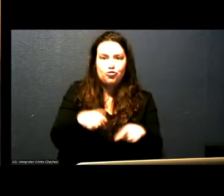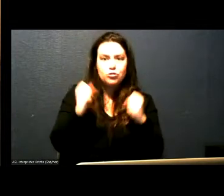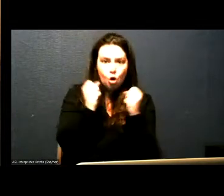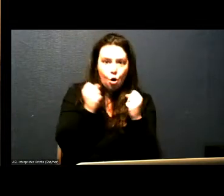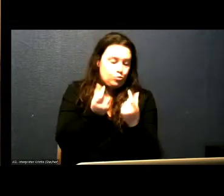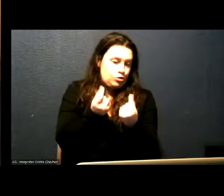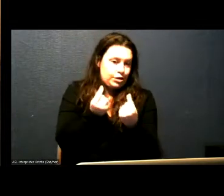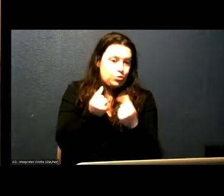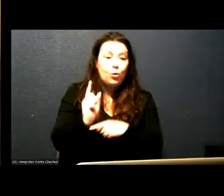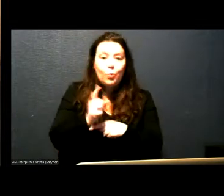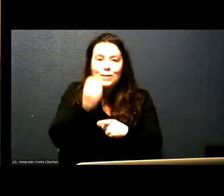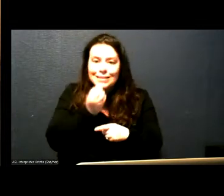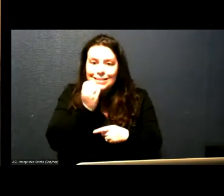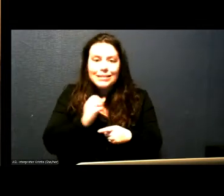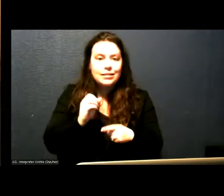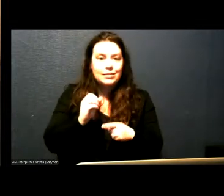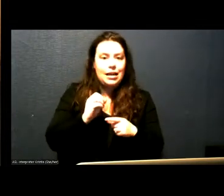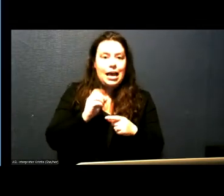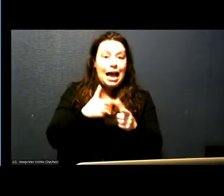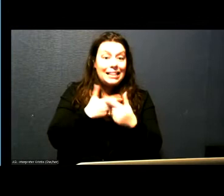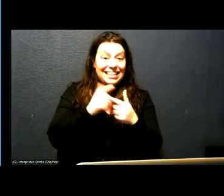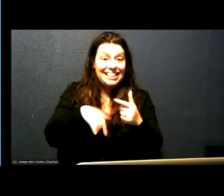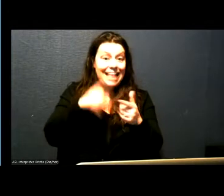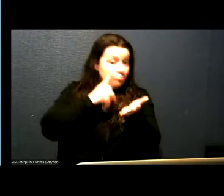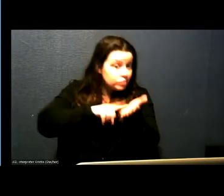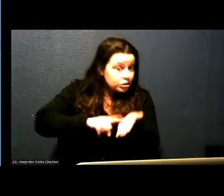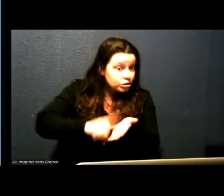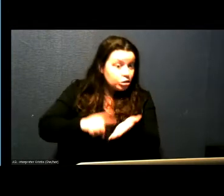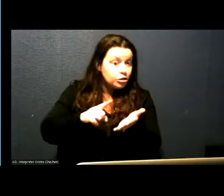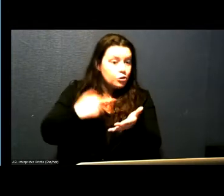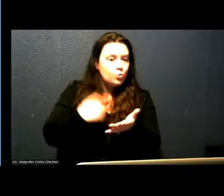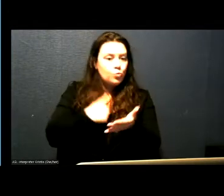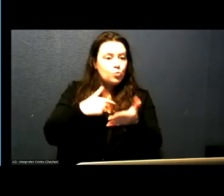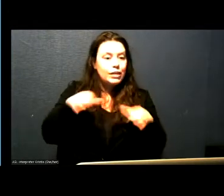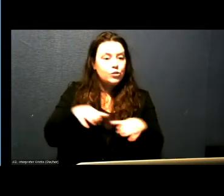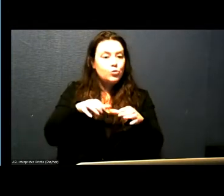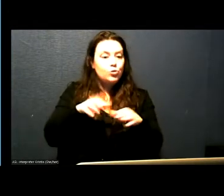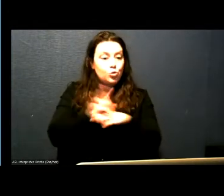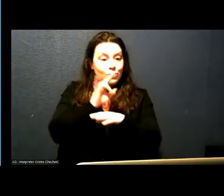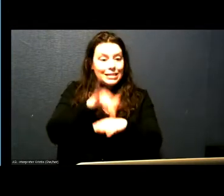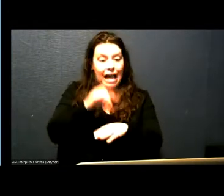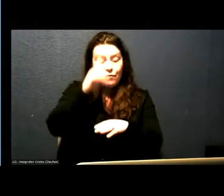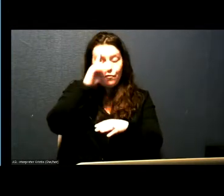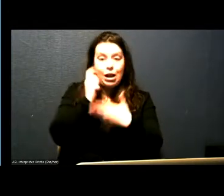help save birds. >>Erika: Alright, so can you tell us, um, what species you're researching right now?